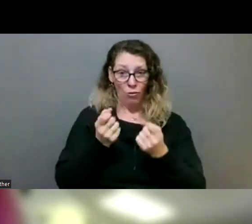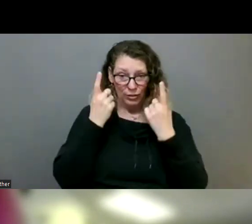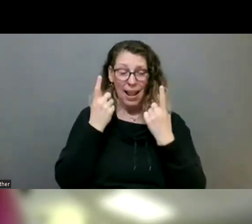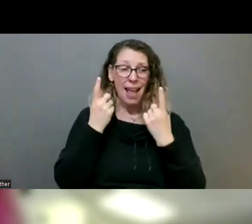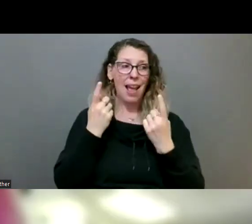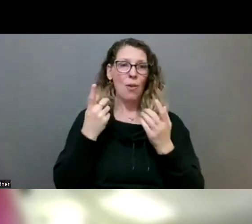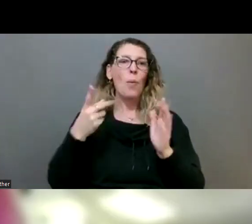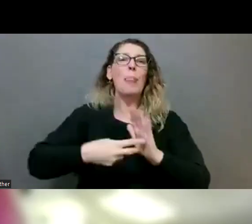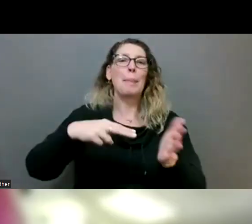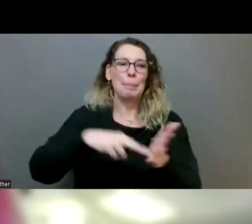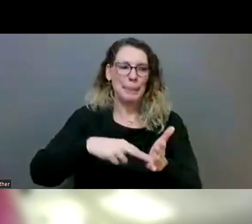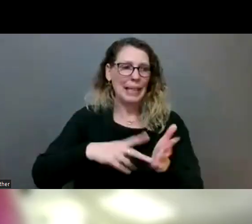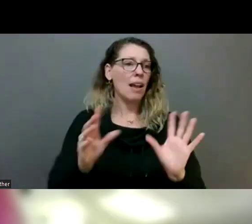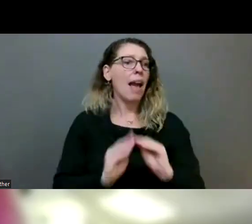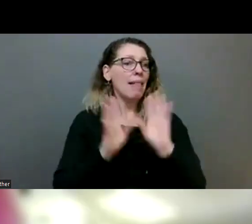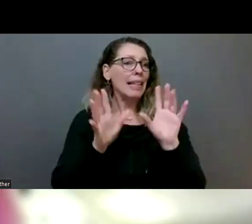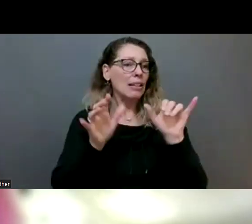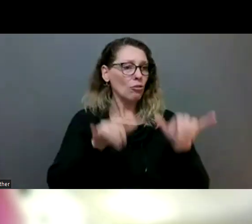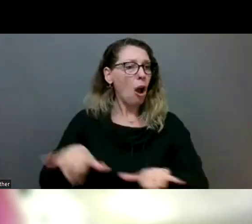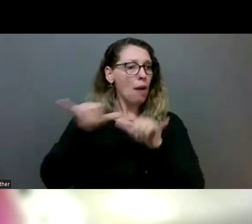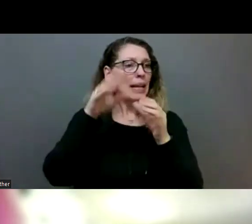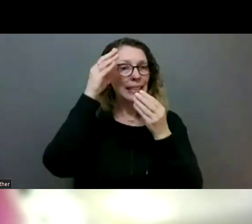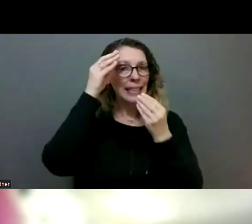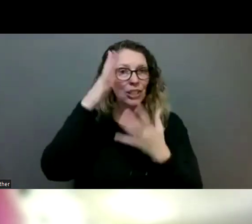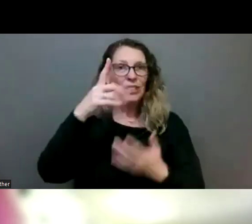mean, so having clear common definitions, a clear understanding of what that looks like